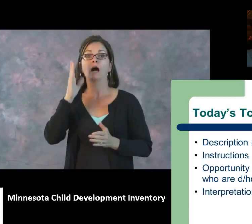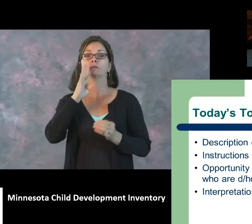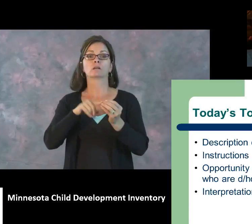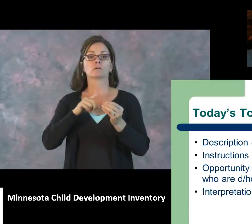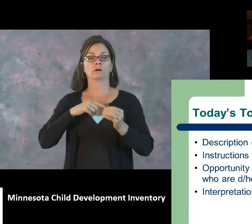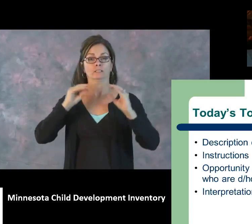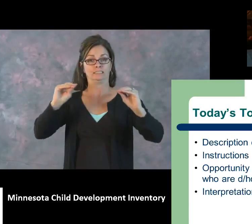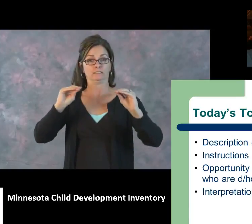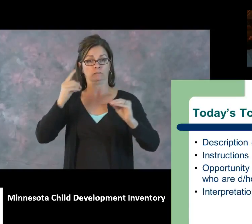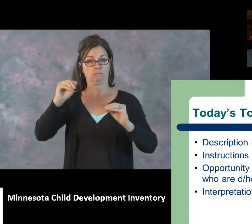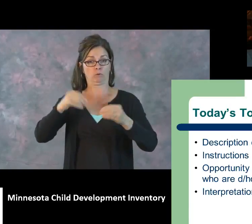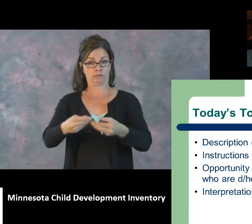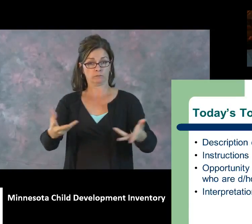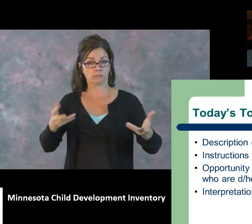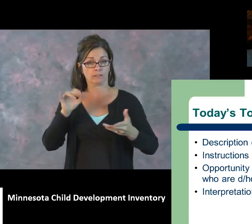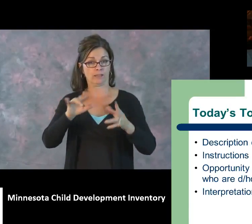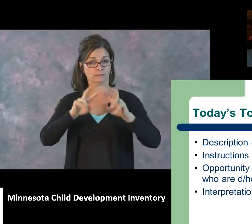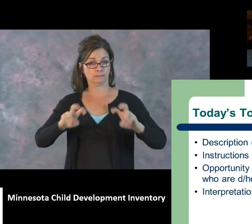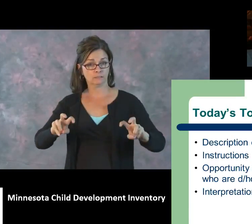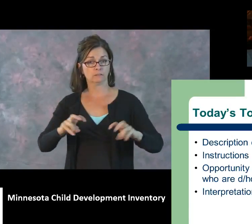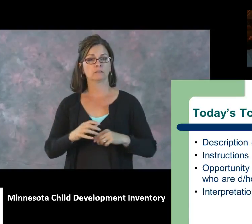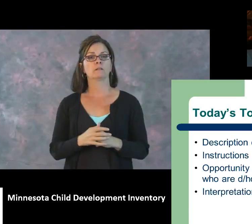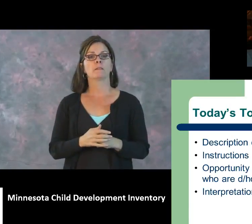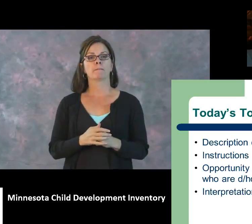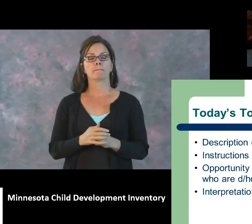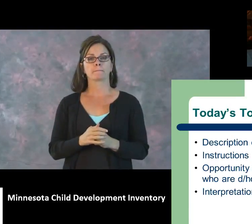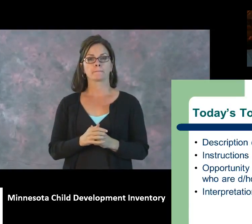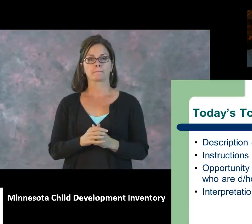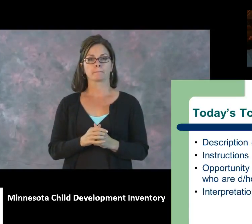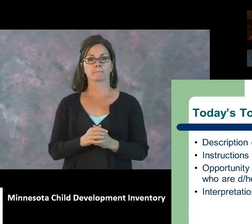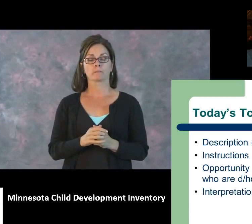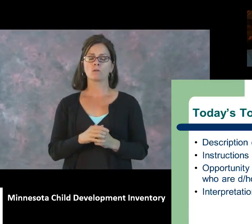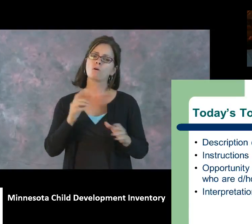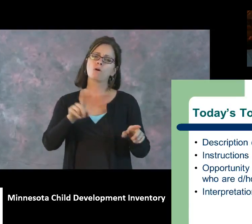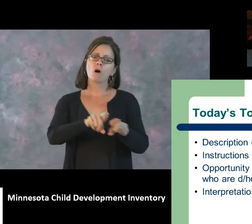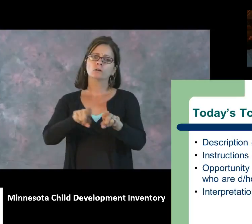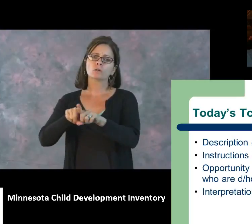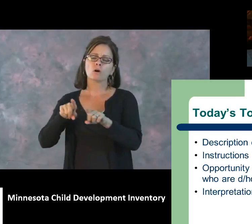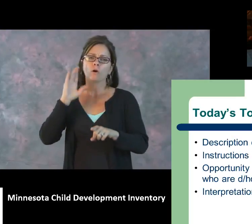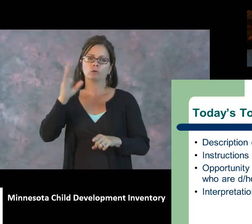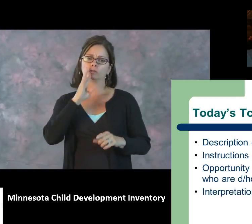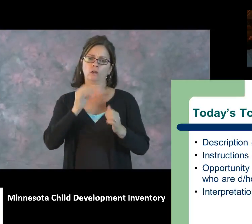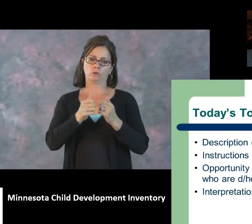for administration of this assessment. I'll also be talking to you about an opportunity